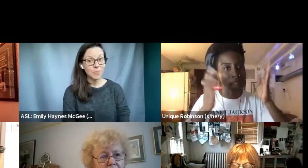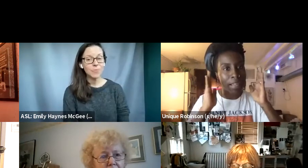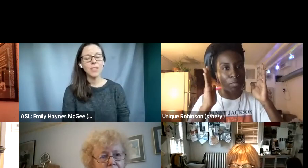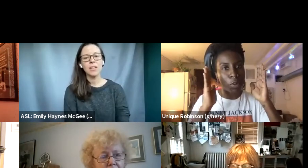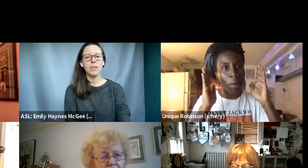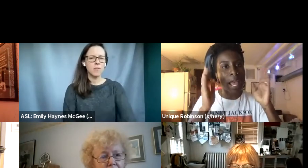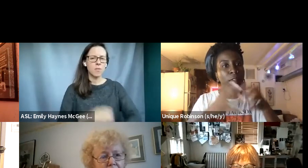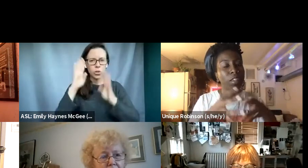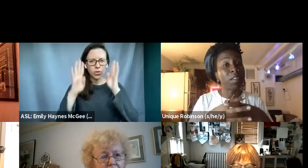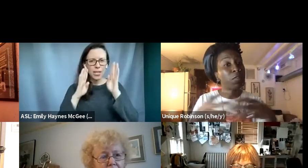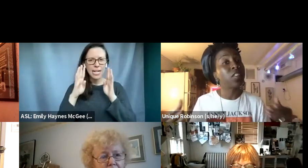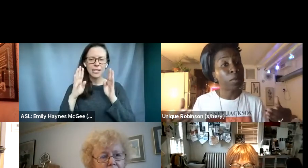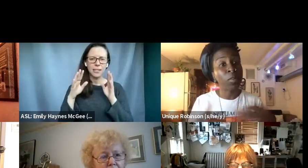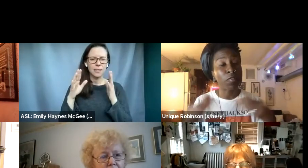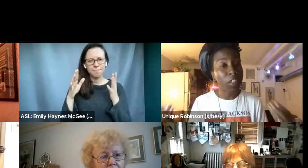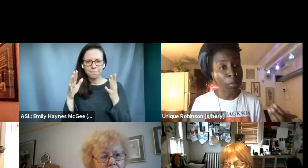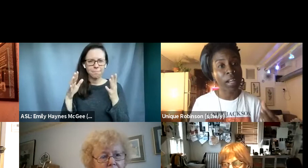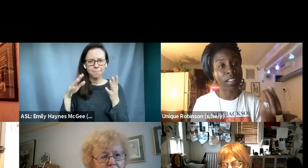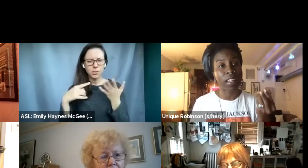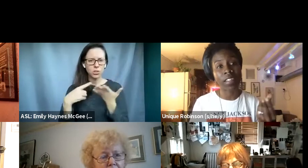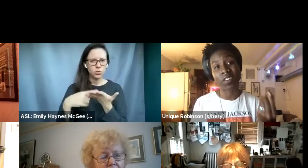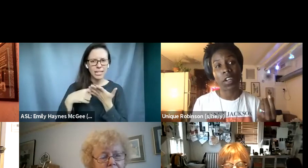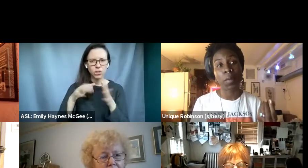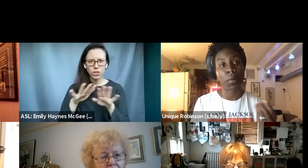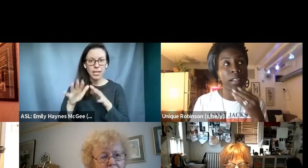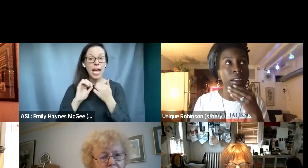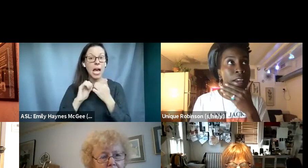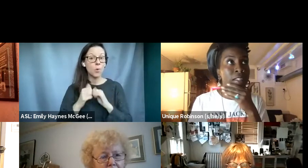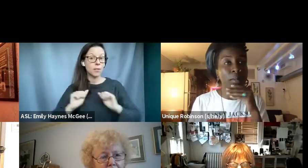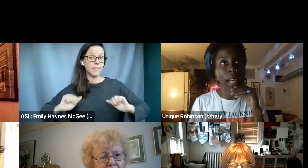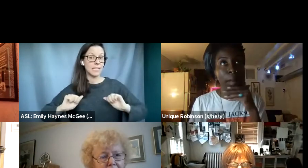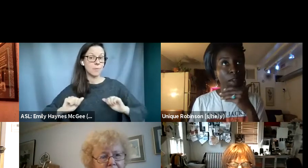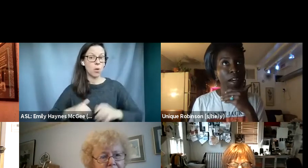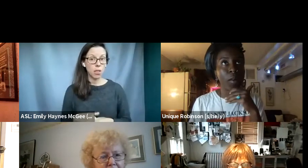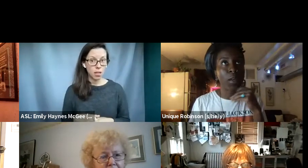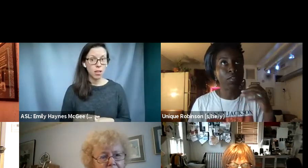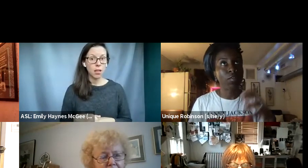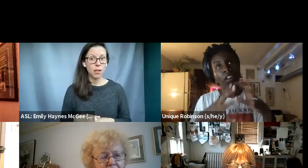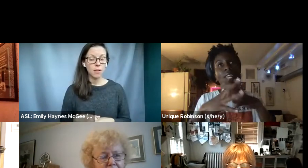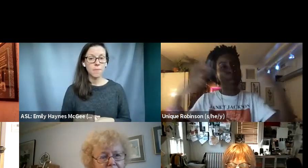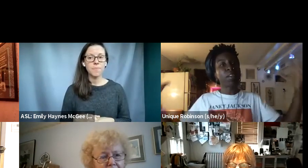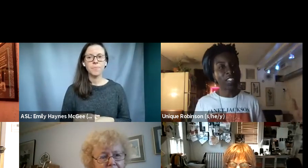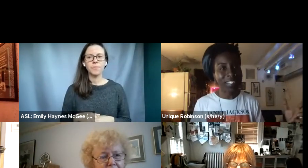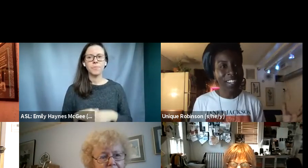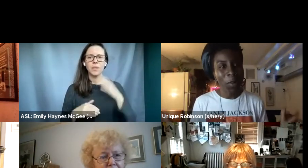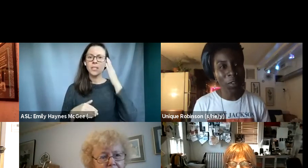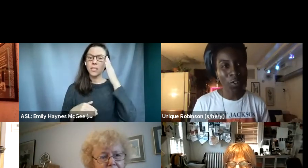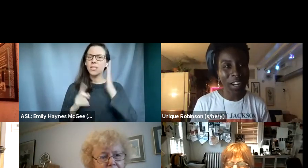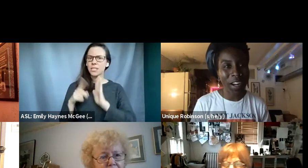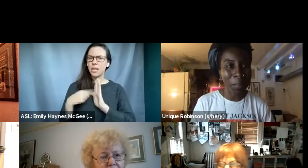that how this could be feasible, a feasible project, because I think that's very important. Sometimes we get very ambitious with grant projects.